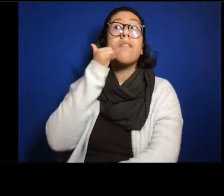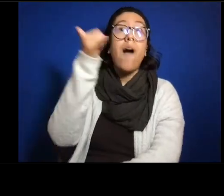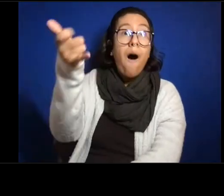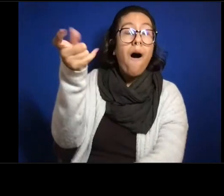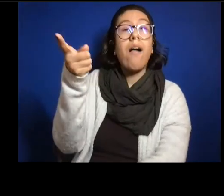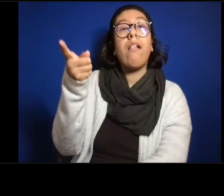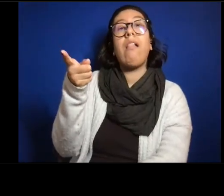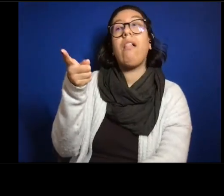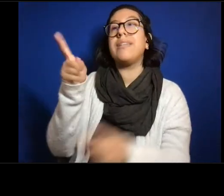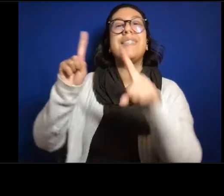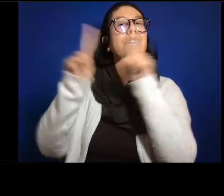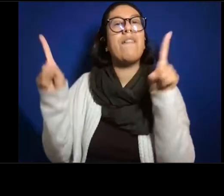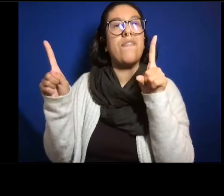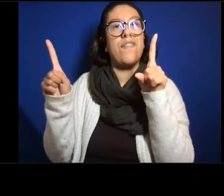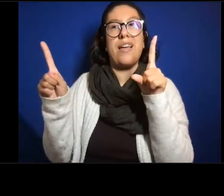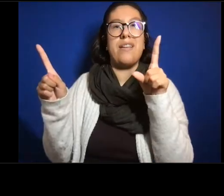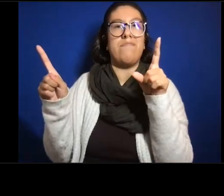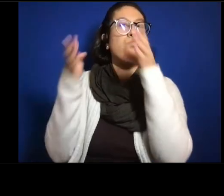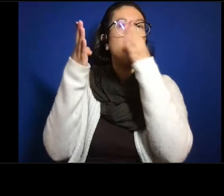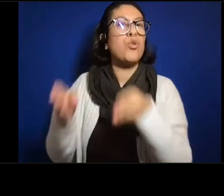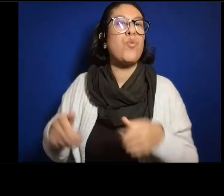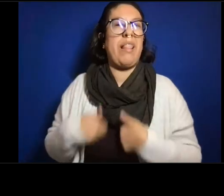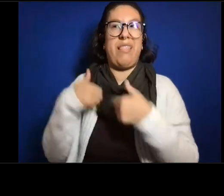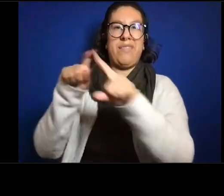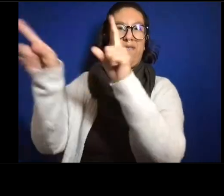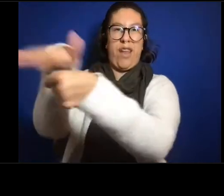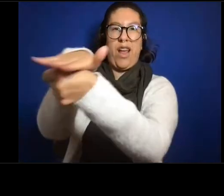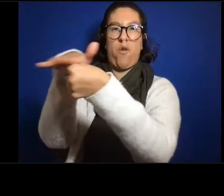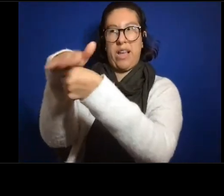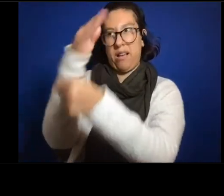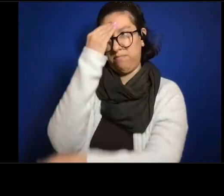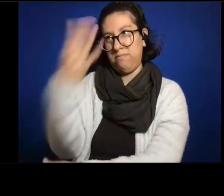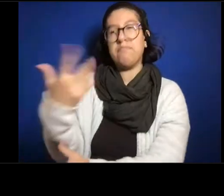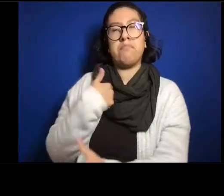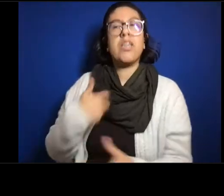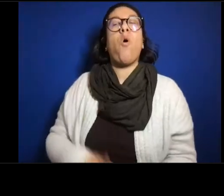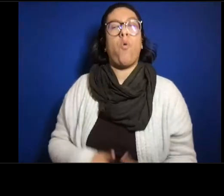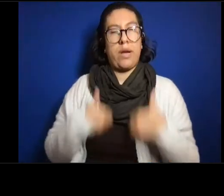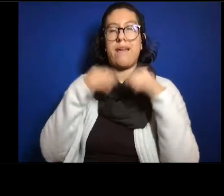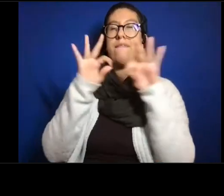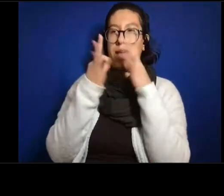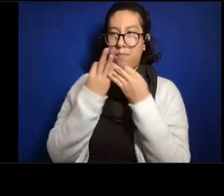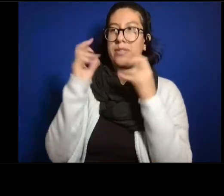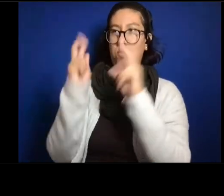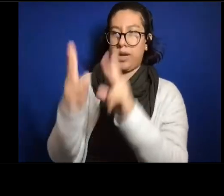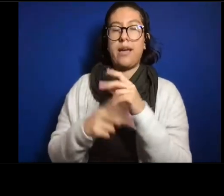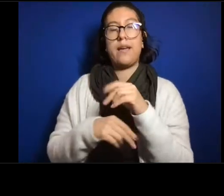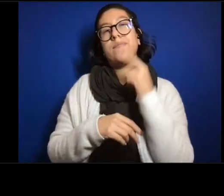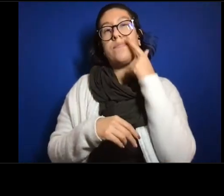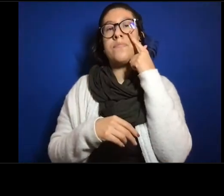and find out that your friends and family are okay. Another thing he mentioned was to make sure you